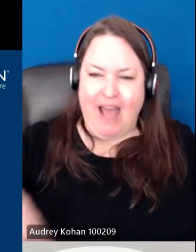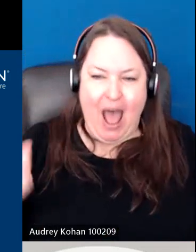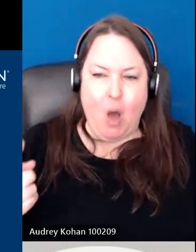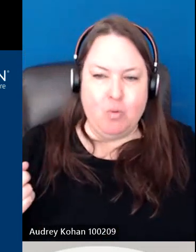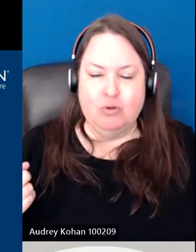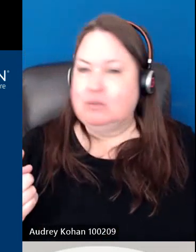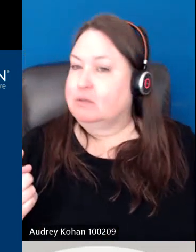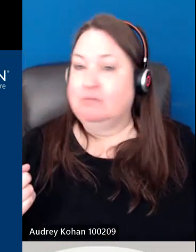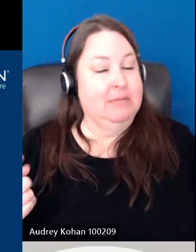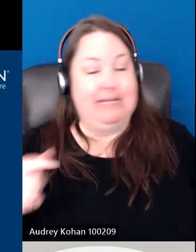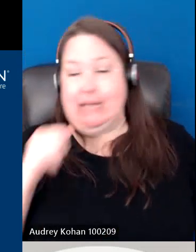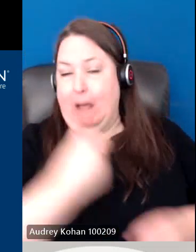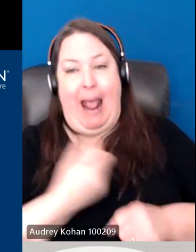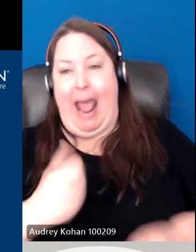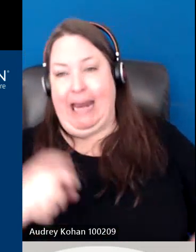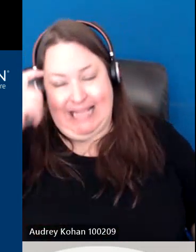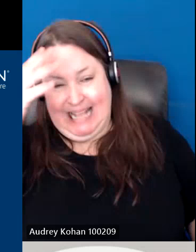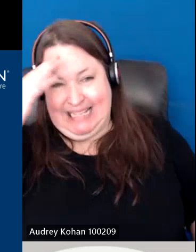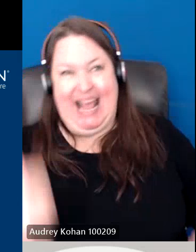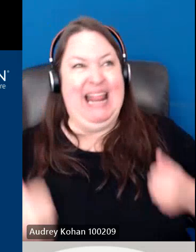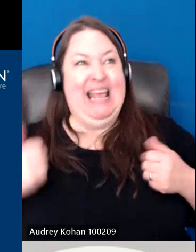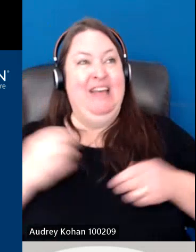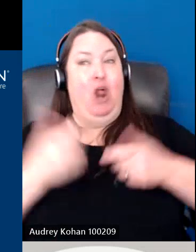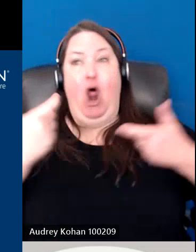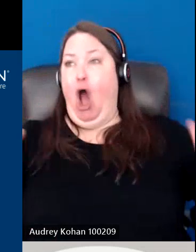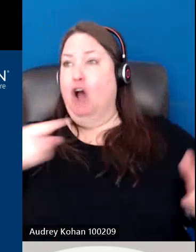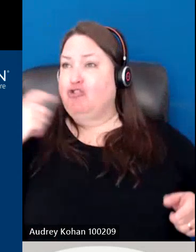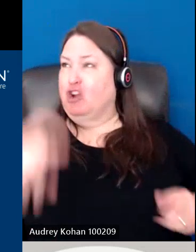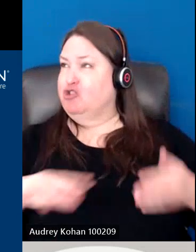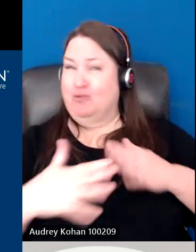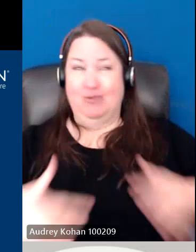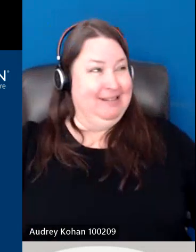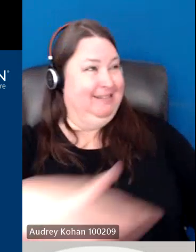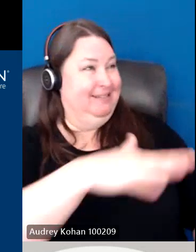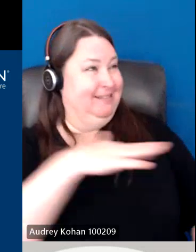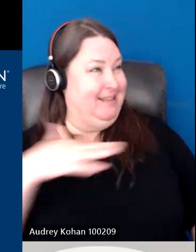it didn't make any sense because they lived in a large Russian community so you've got to also look